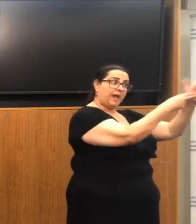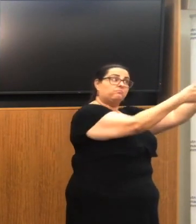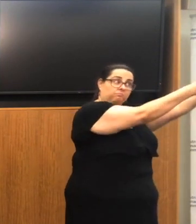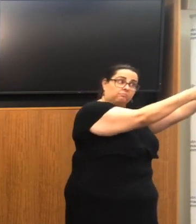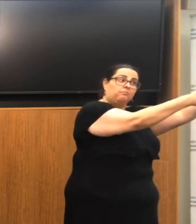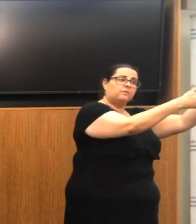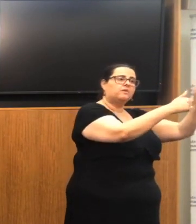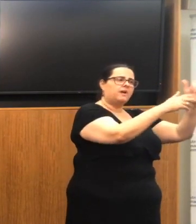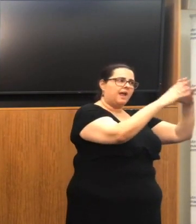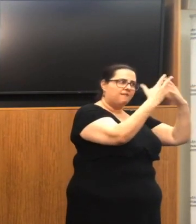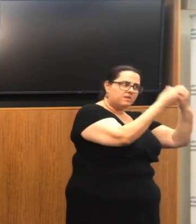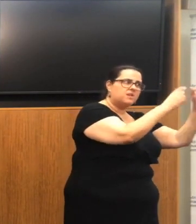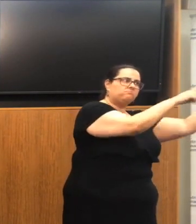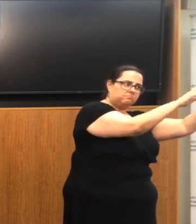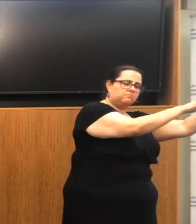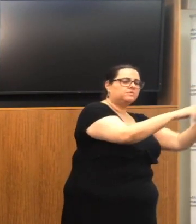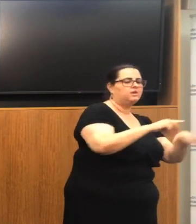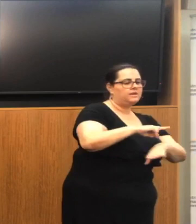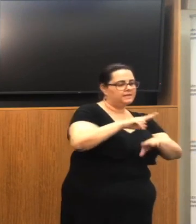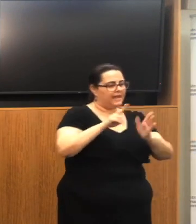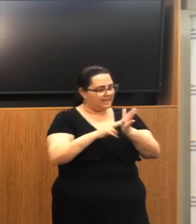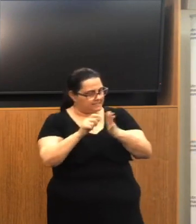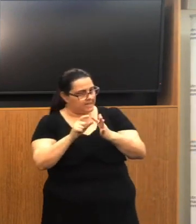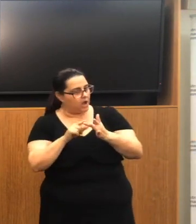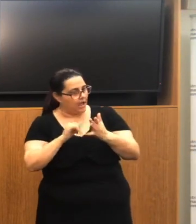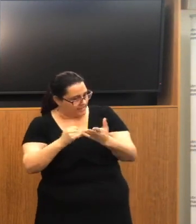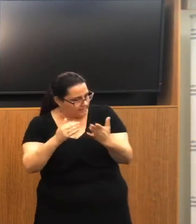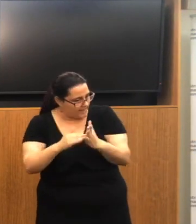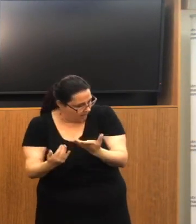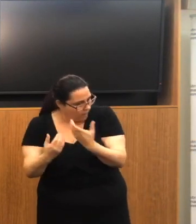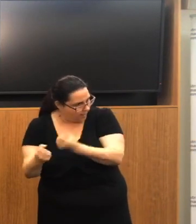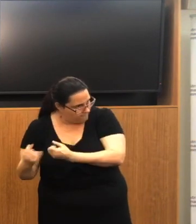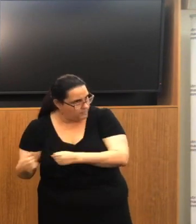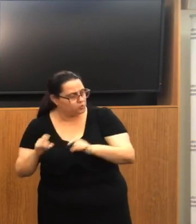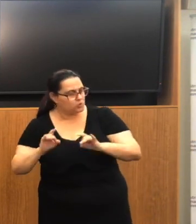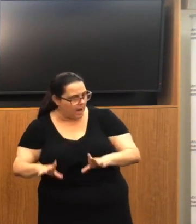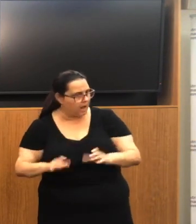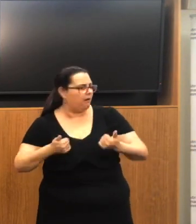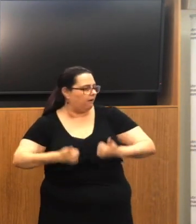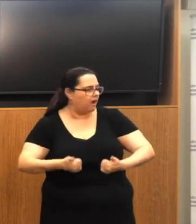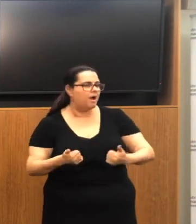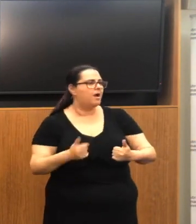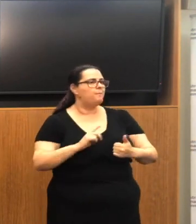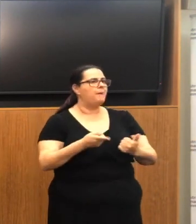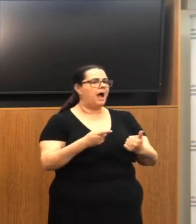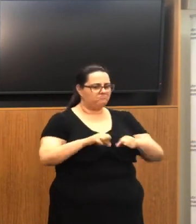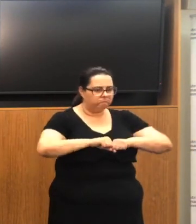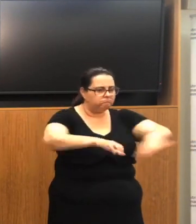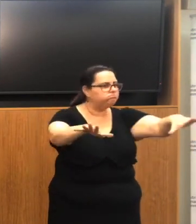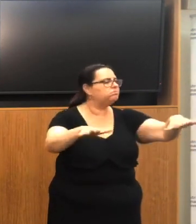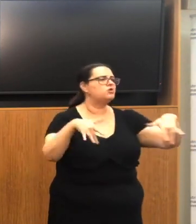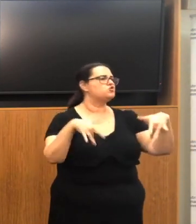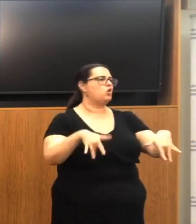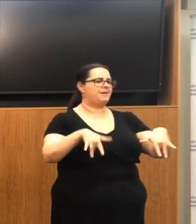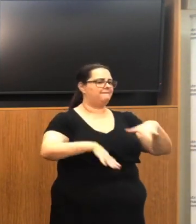and we've got an actual body for disability asking everything but then they are not implemented in the community.